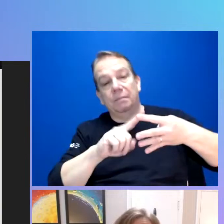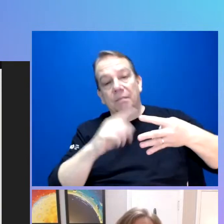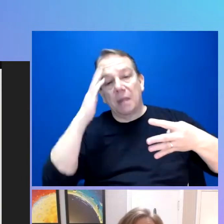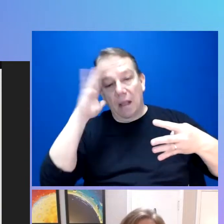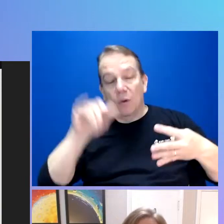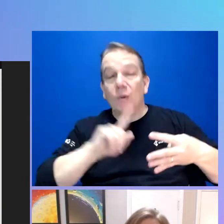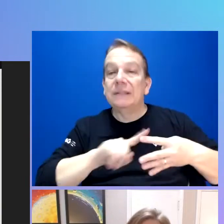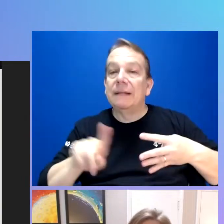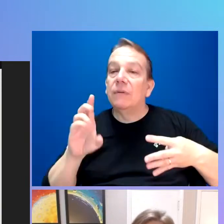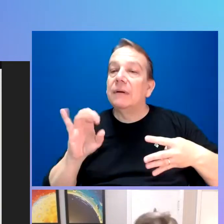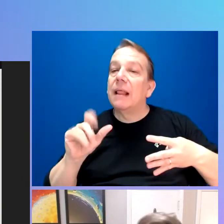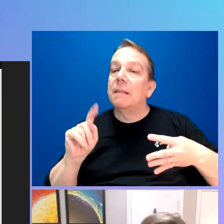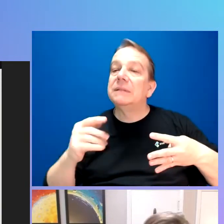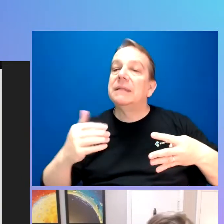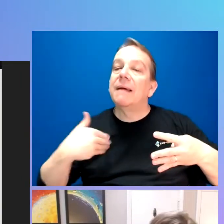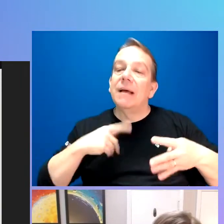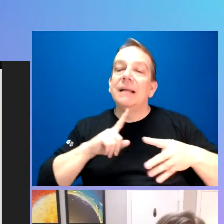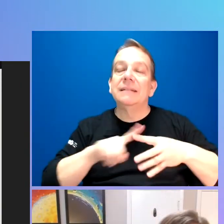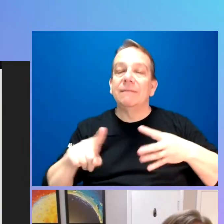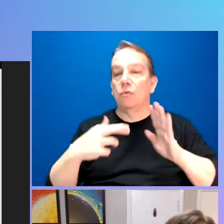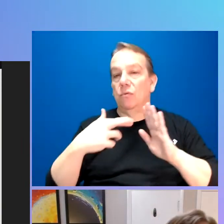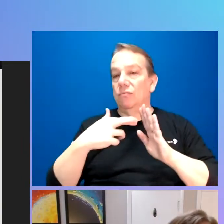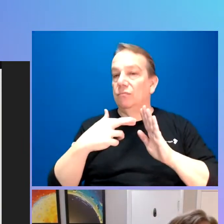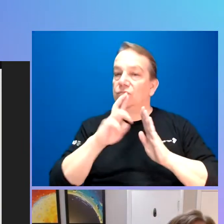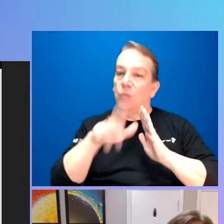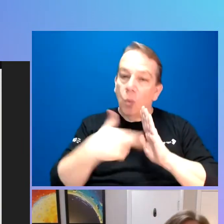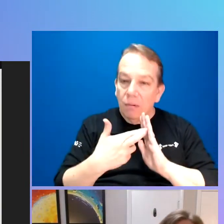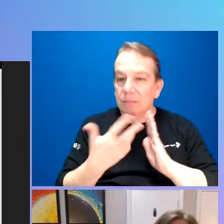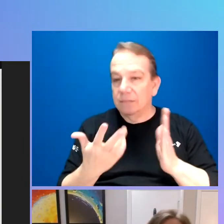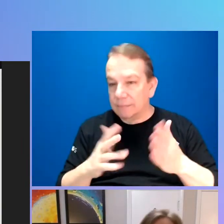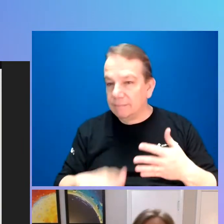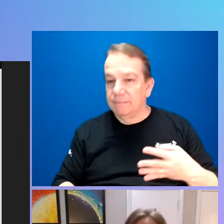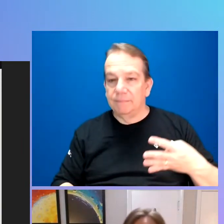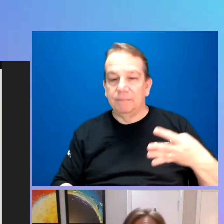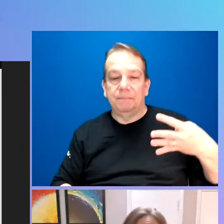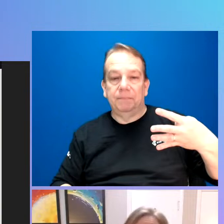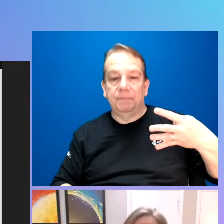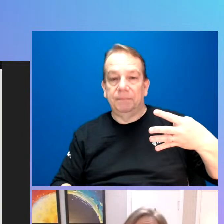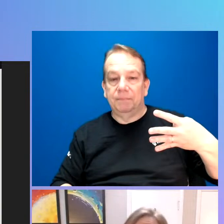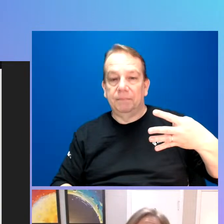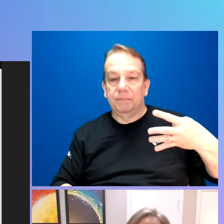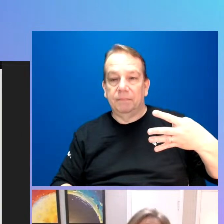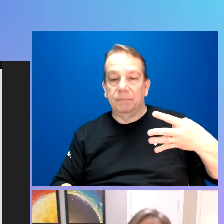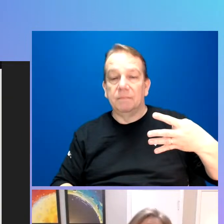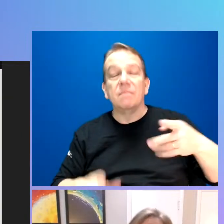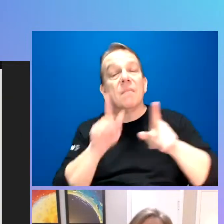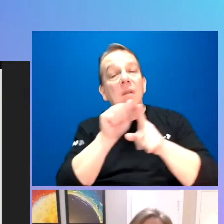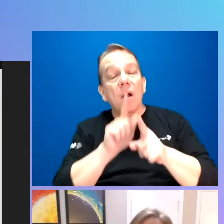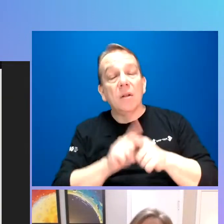that different elements have different roles. And we also